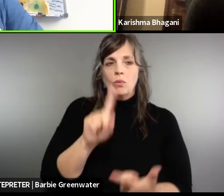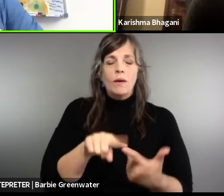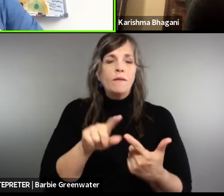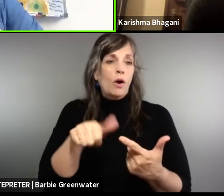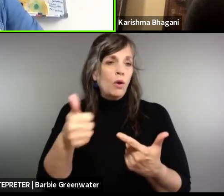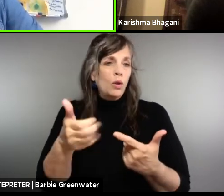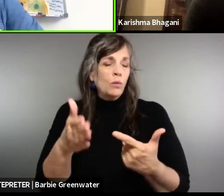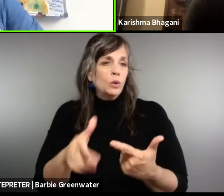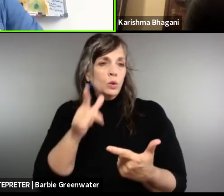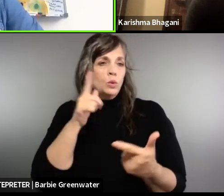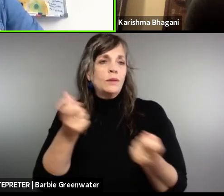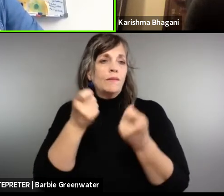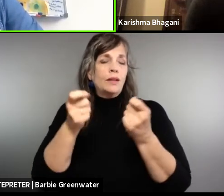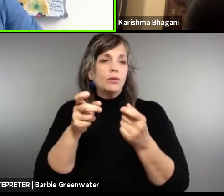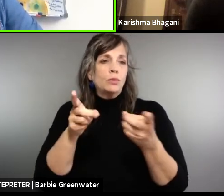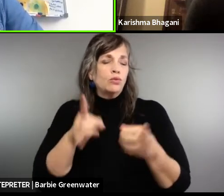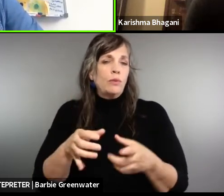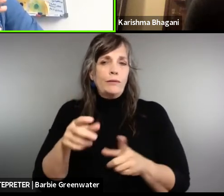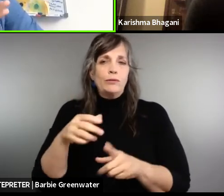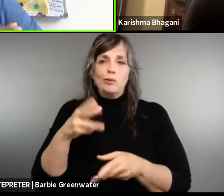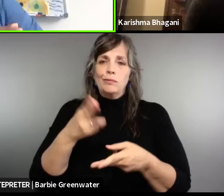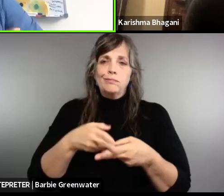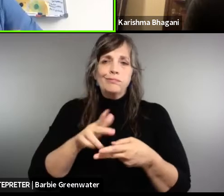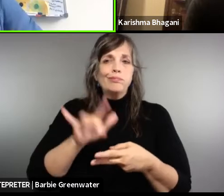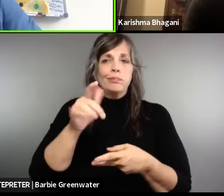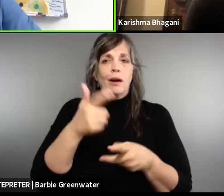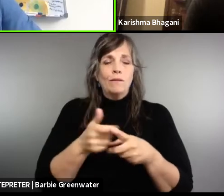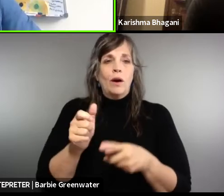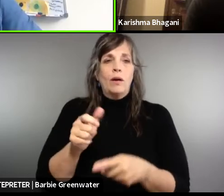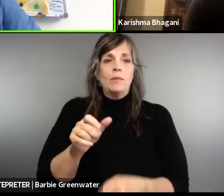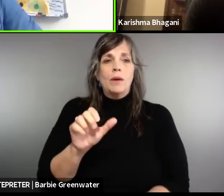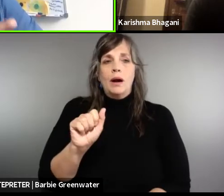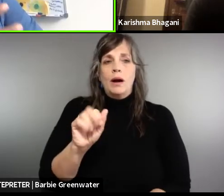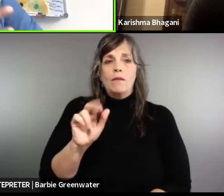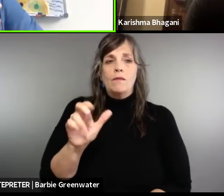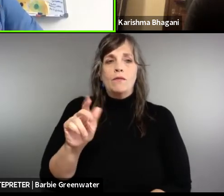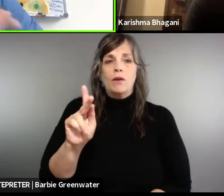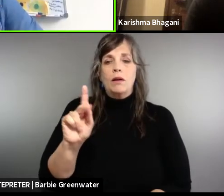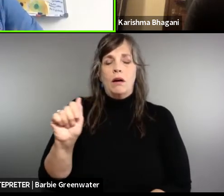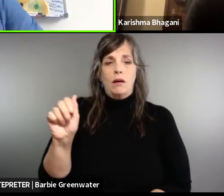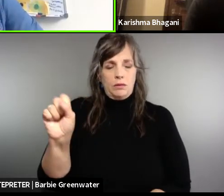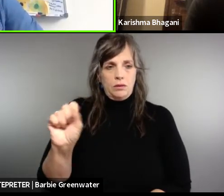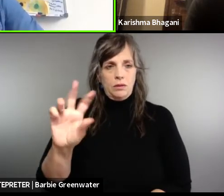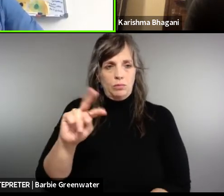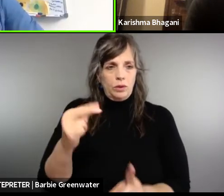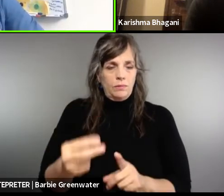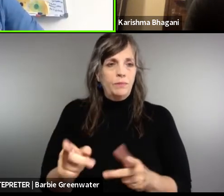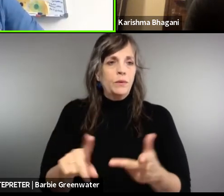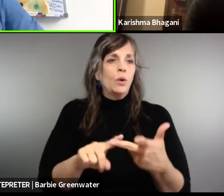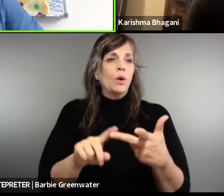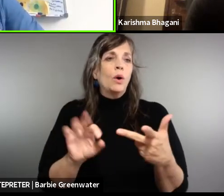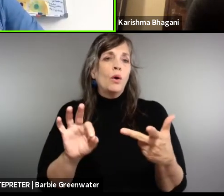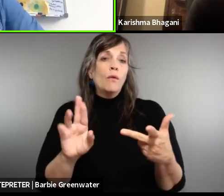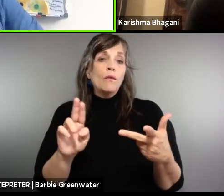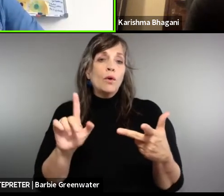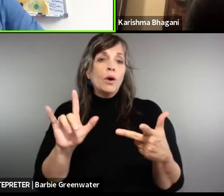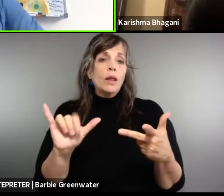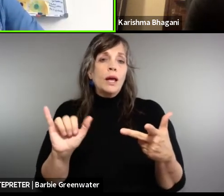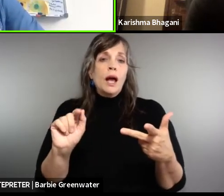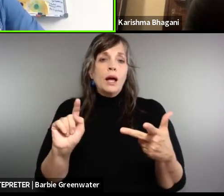festival director and playwright from the Africans perspective. Then we had who led it who was